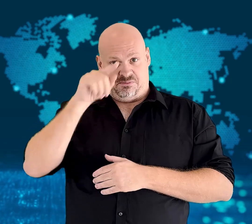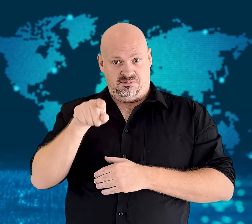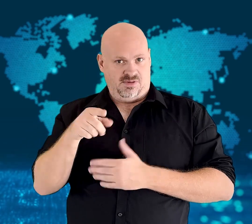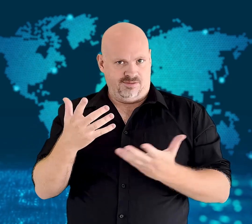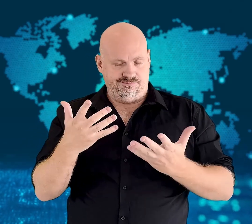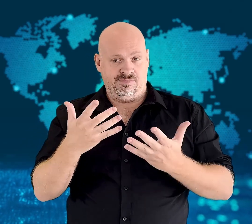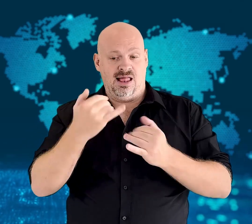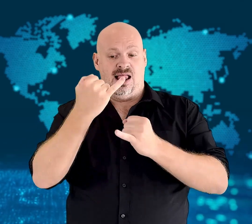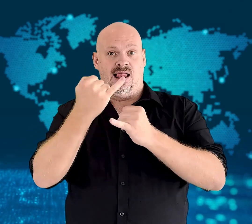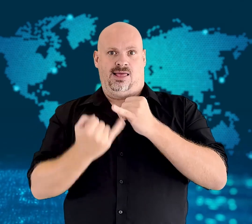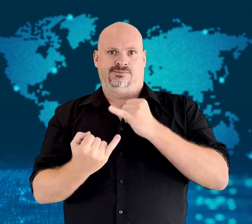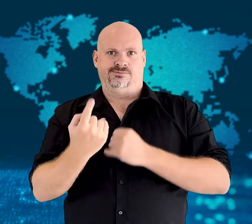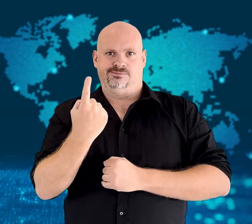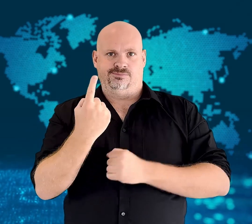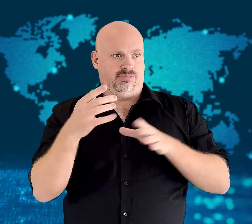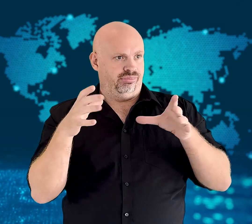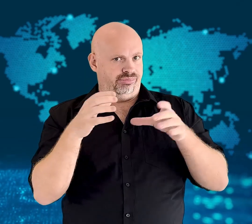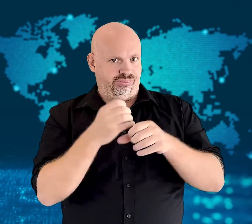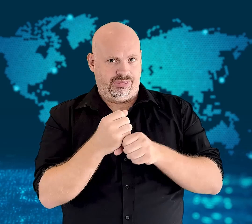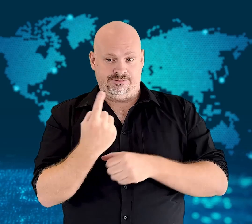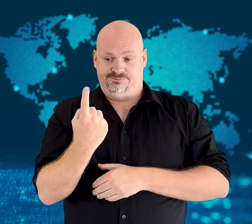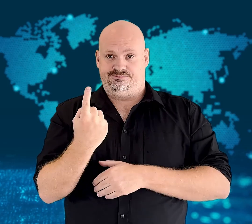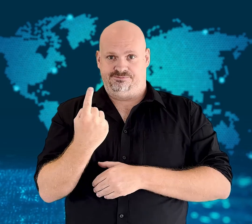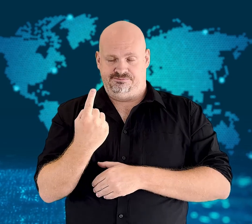the area to ensure safety.